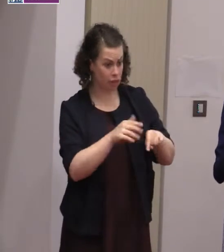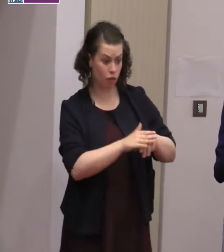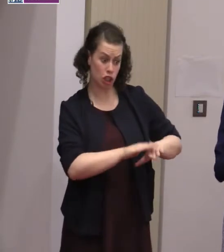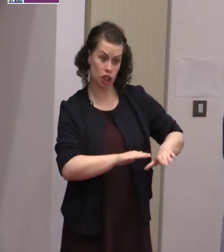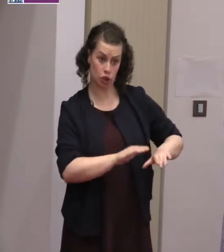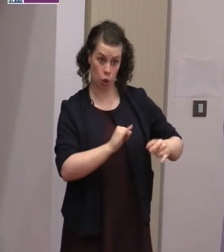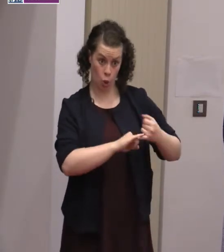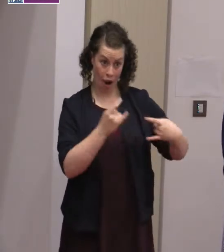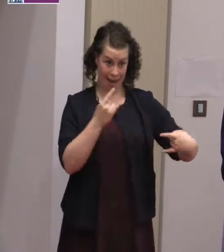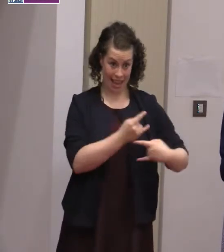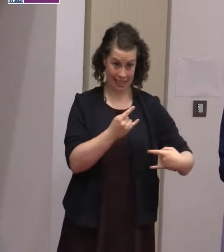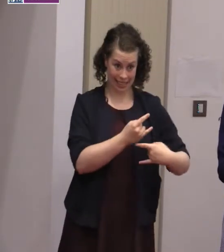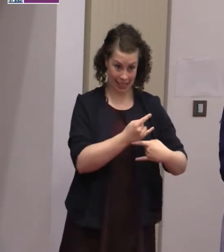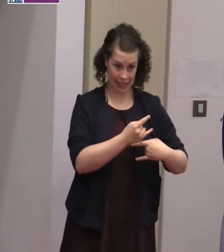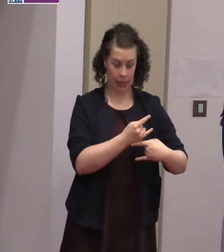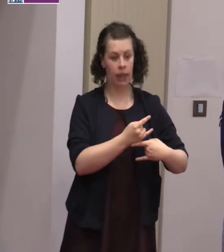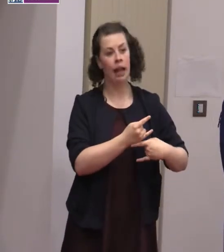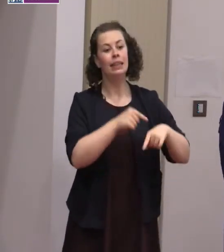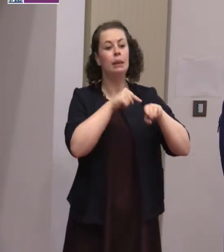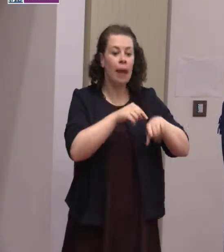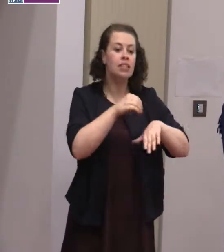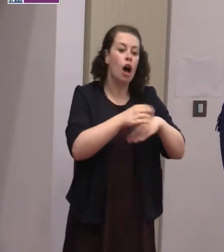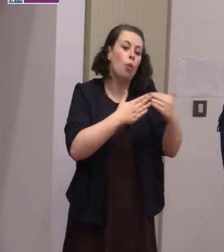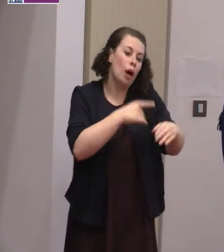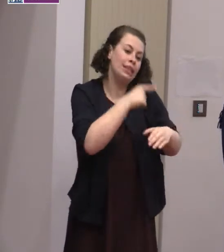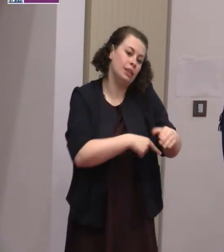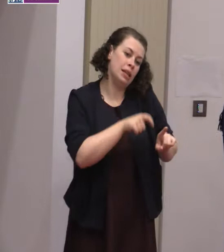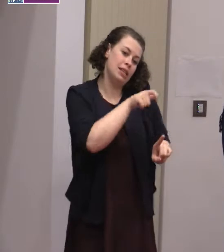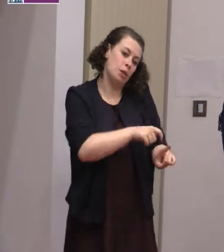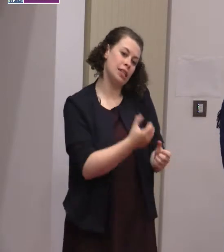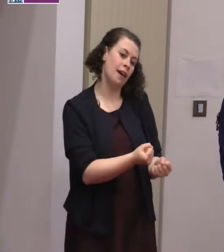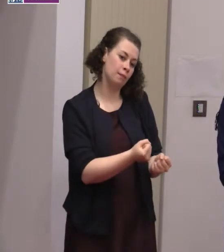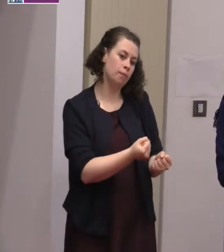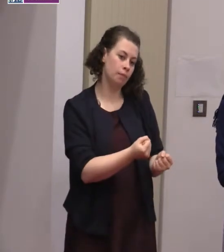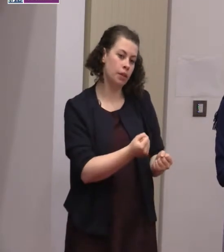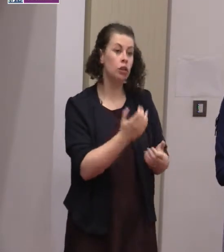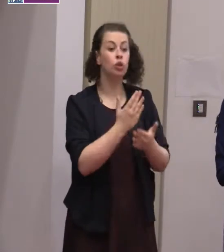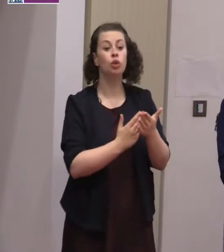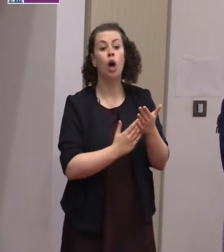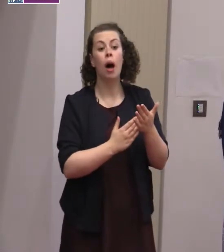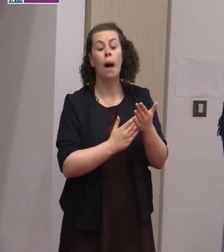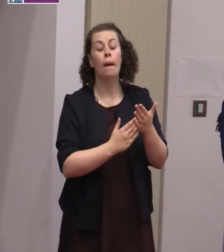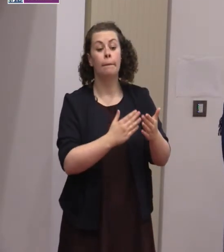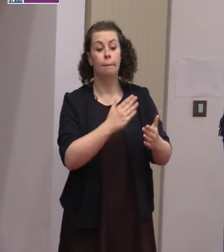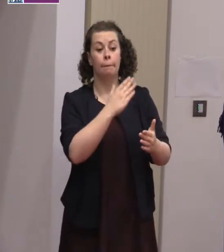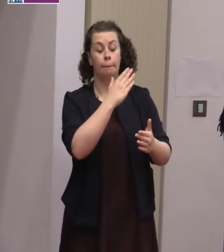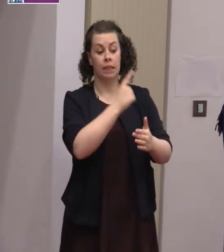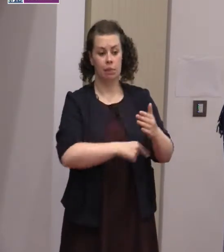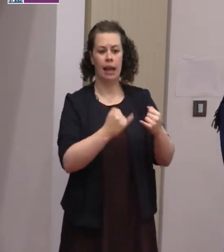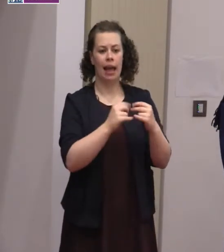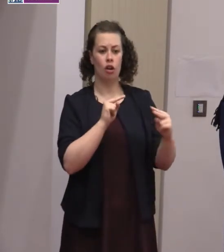hidden, also varies by impairment type, so a lot of the concerns are around safety.